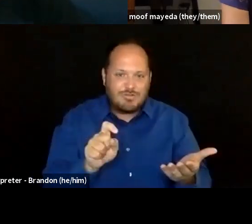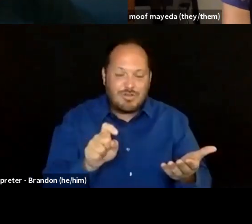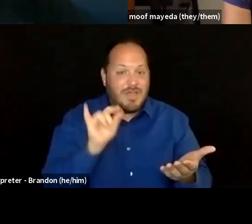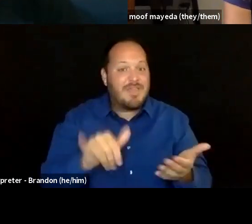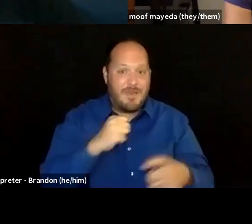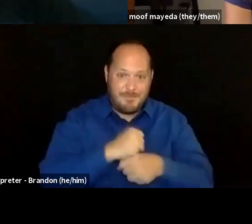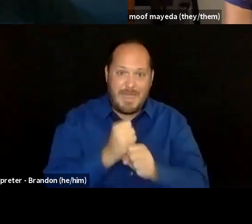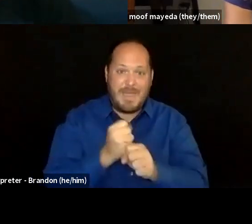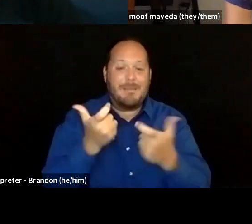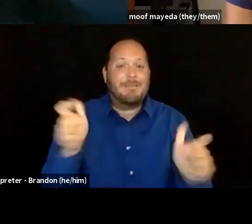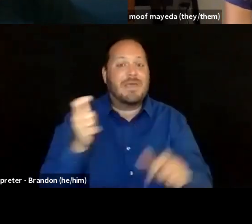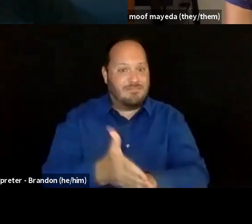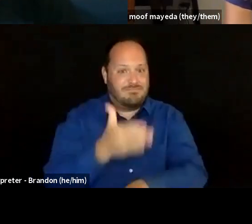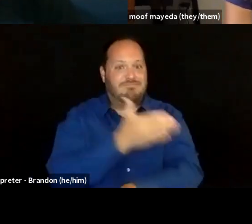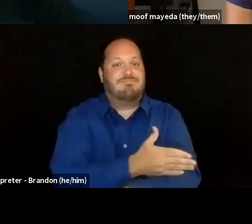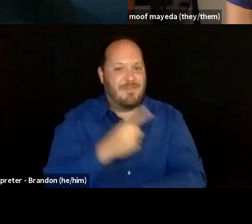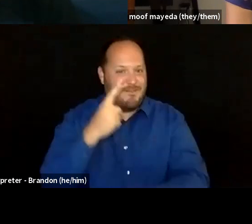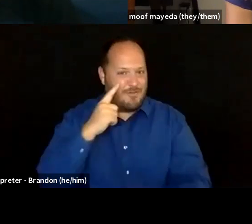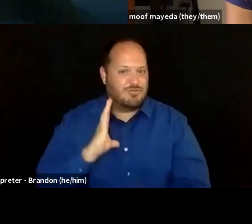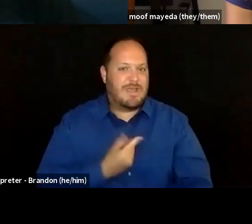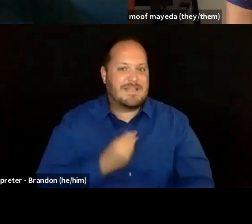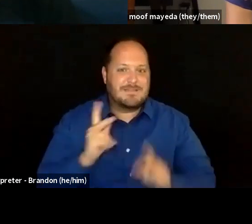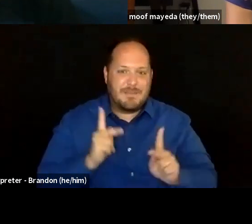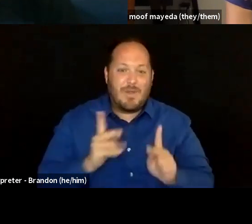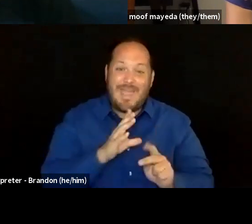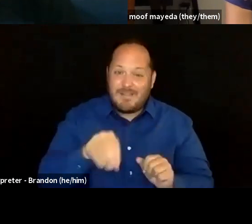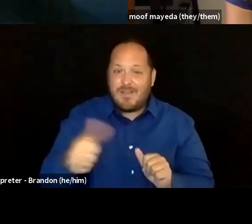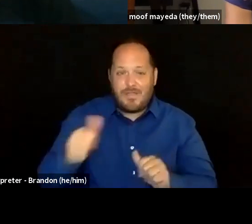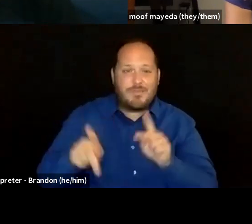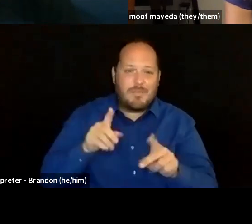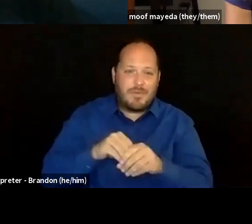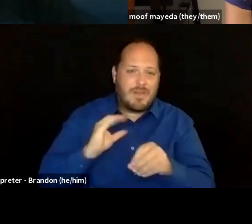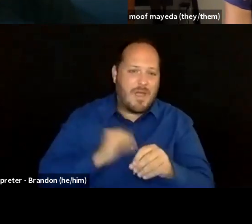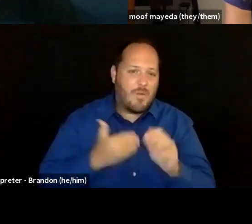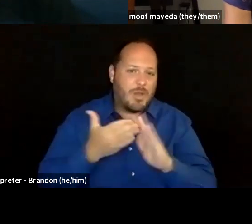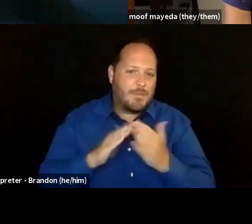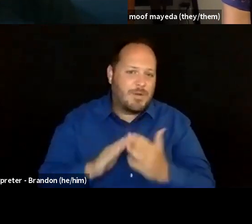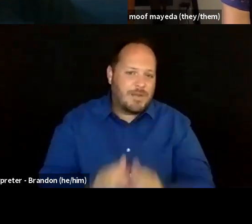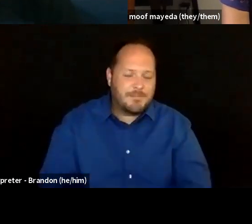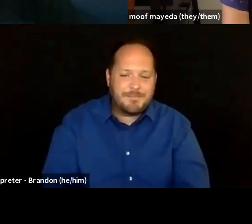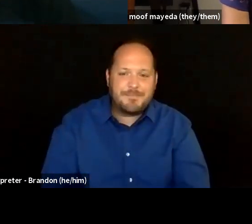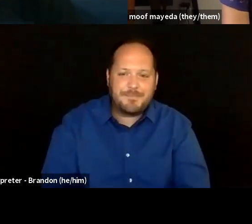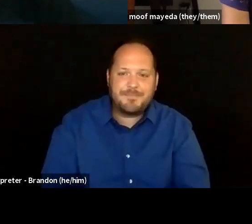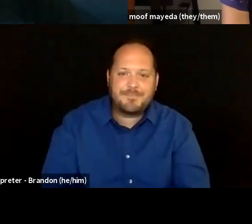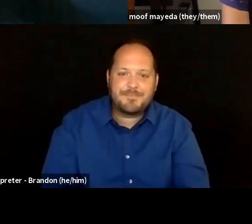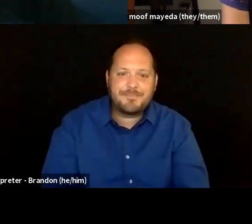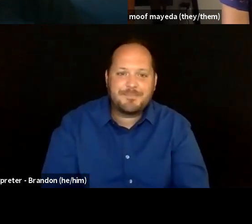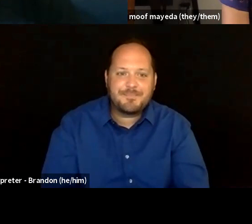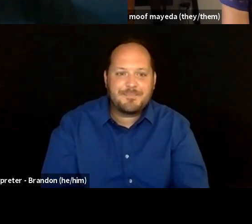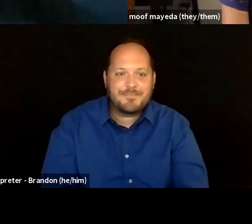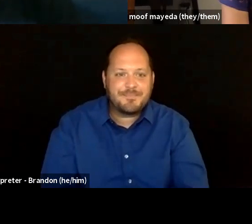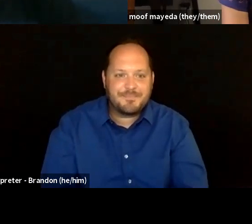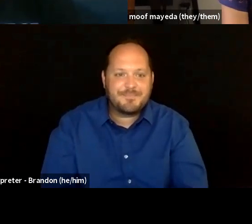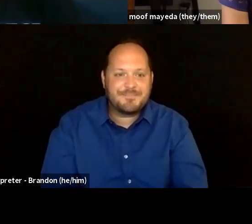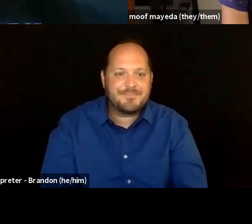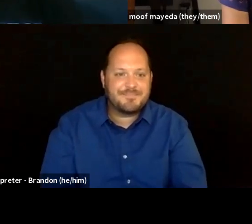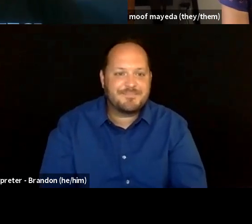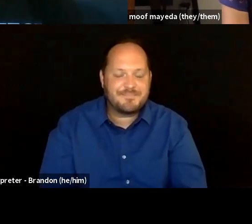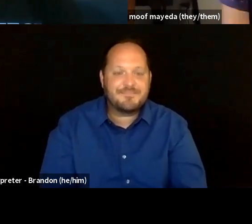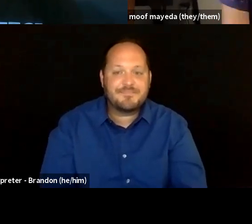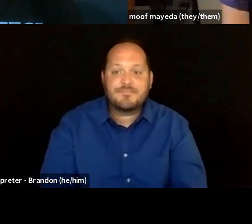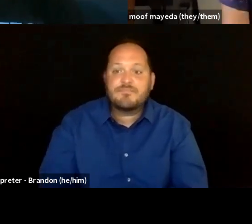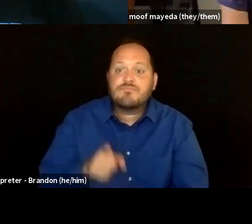Just having more LGBTQ-inclusive learning at school.